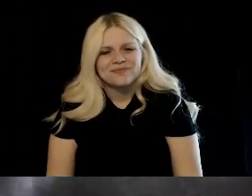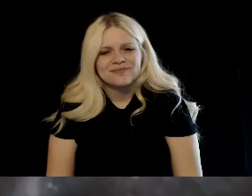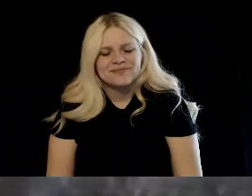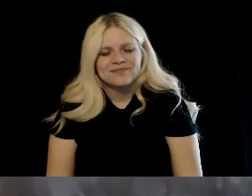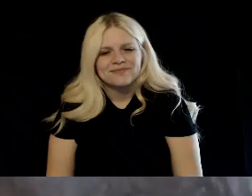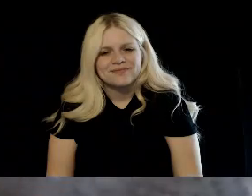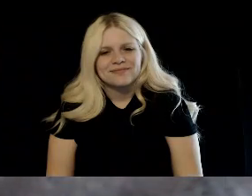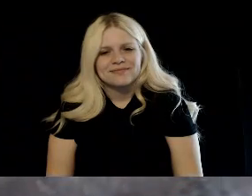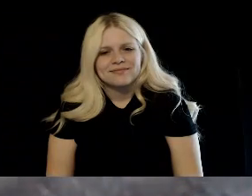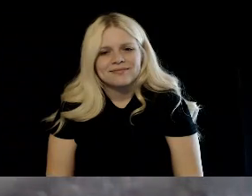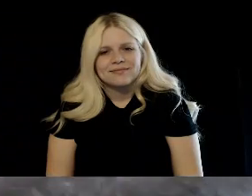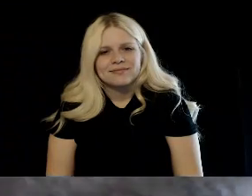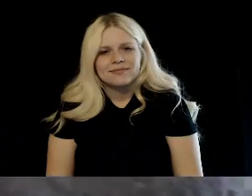Nancy, thank you for your donation! We do have a